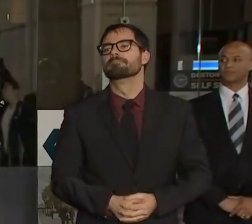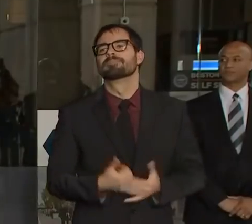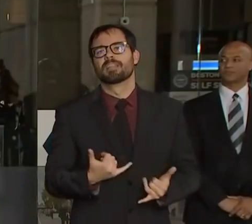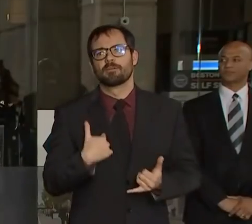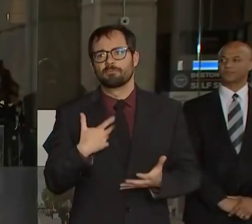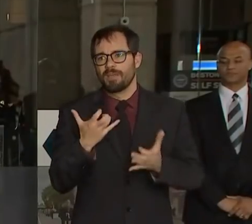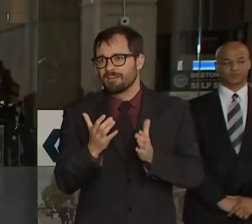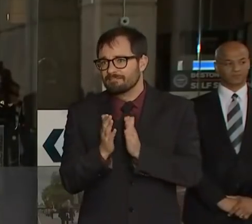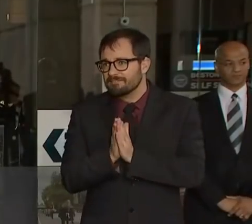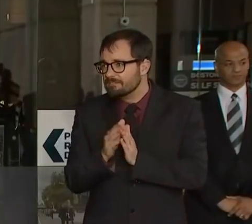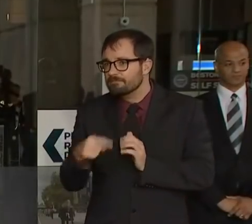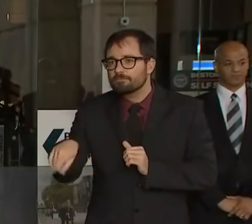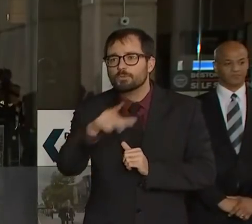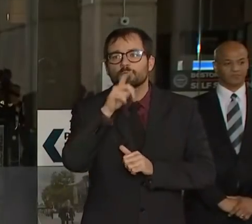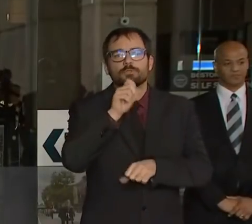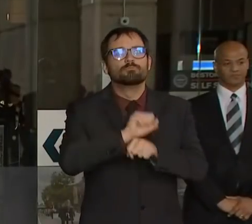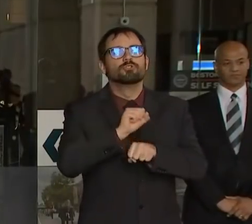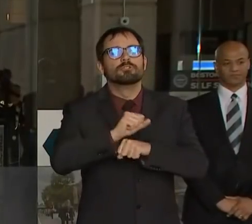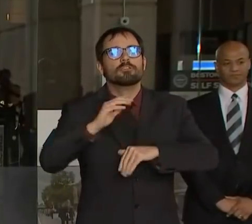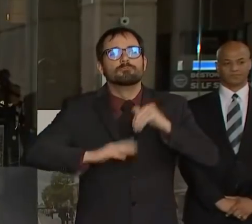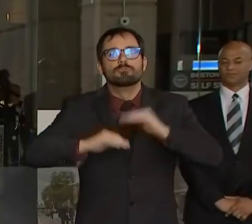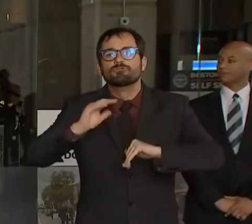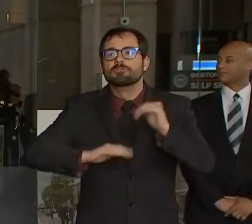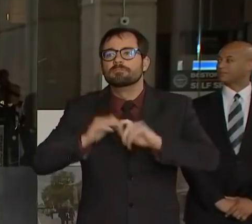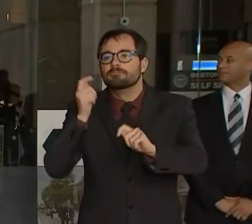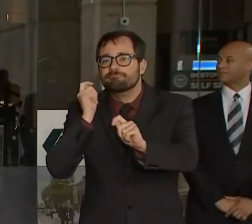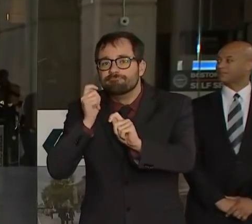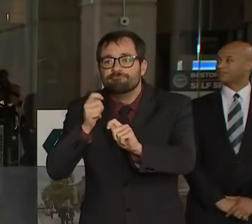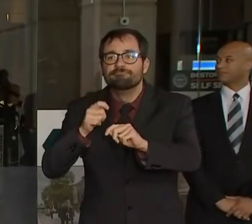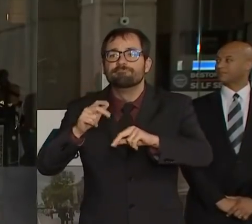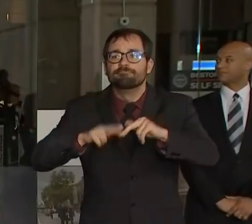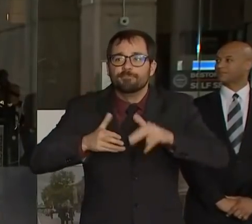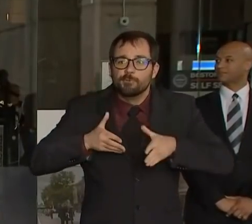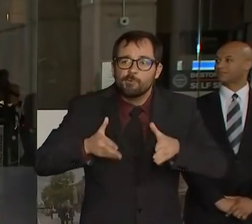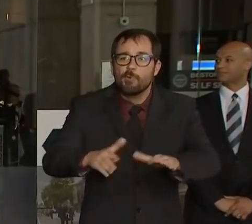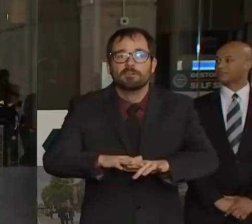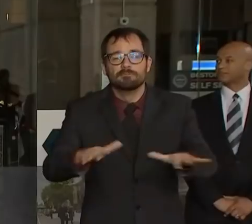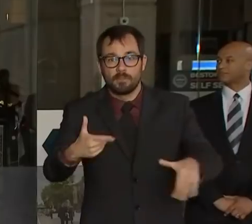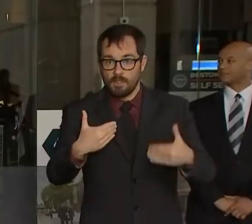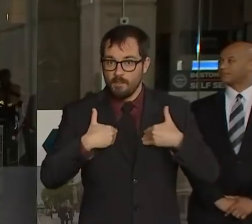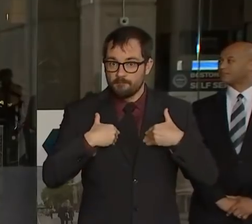COMMONWEALTH OF MASSACHUSETTS. I WANT TO MAKE AN APPEAL TODAY TO ALL BUILDING SITES AND CONSTRUCTION COMPANIES. AND ANYONE WHO USES PROTECTIVE